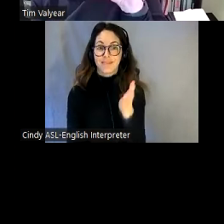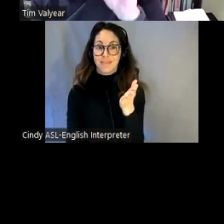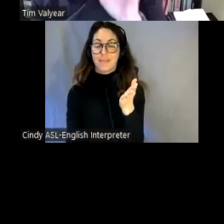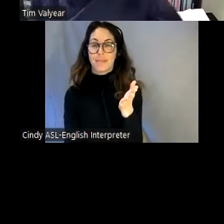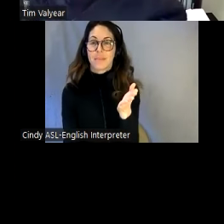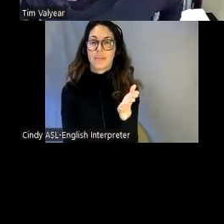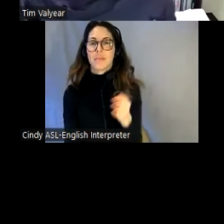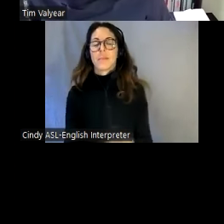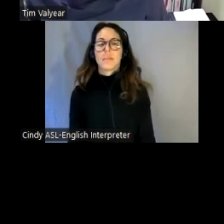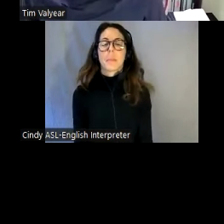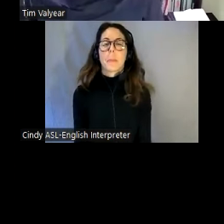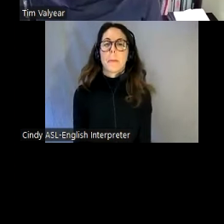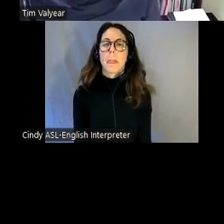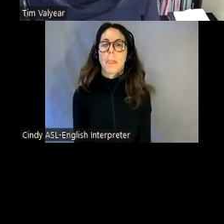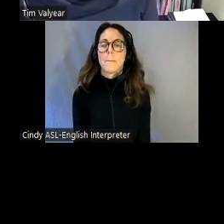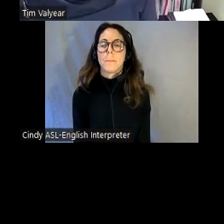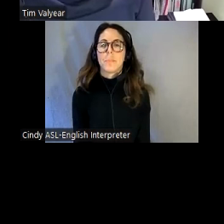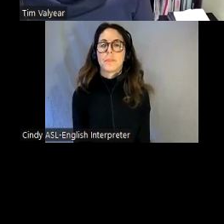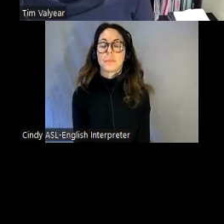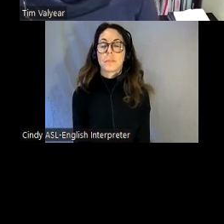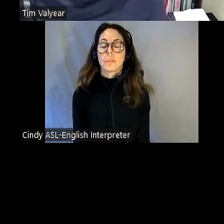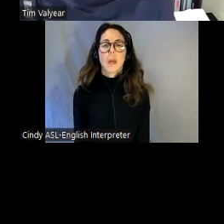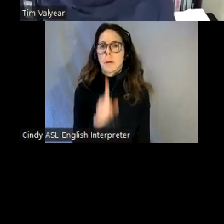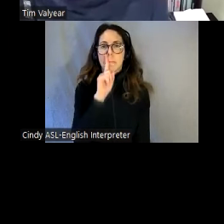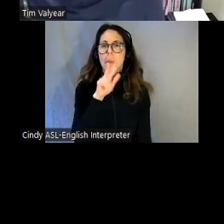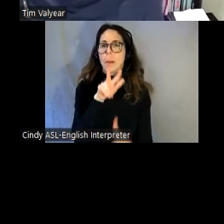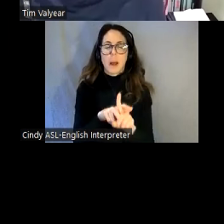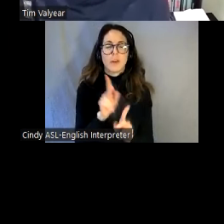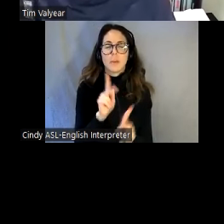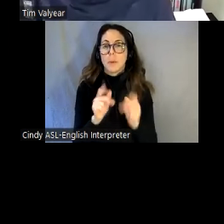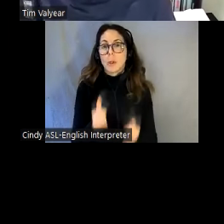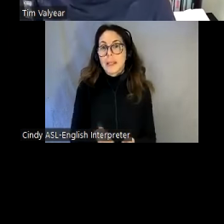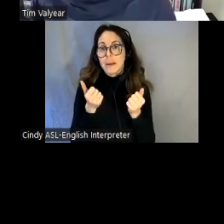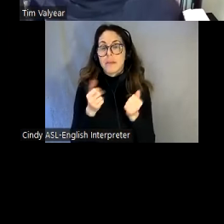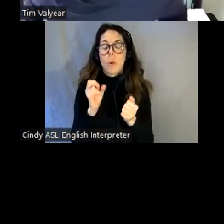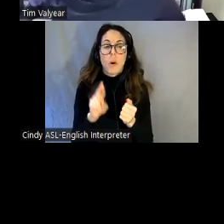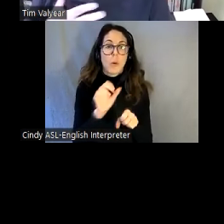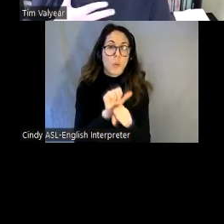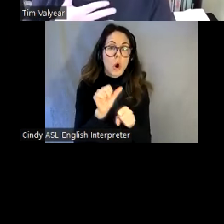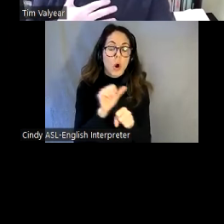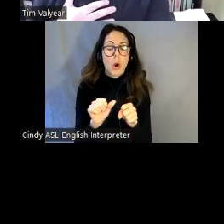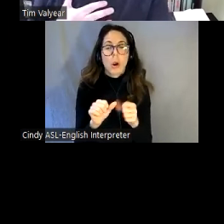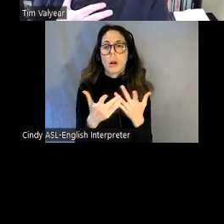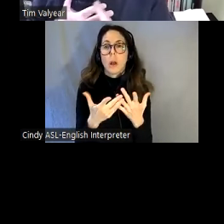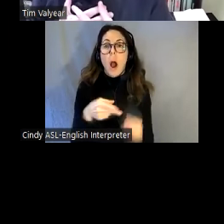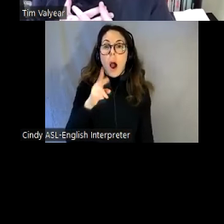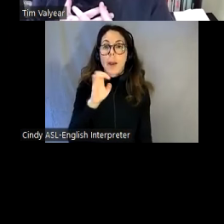What do I do? And that's the slide in front of you on slide 69. This guidance does not apply to people who live, work